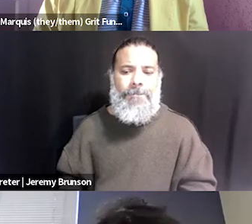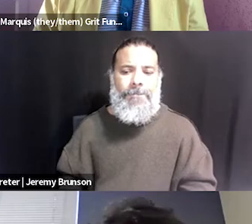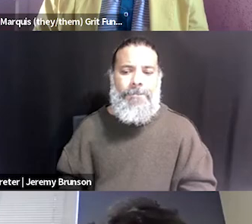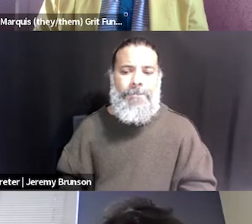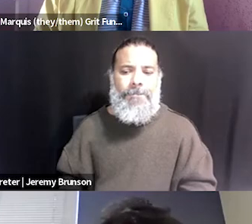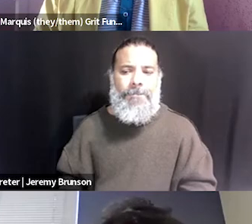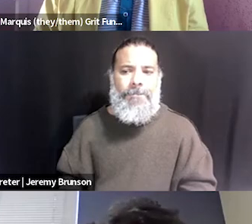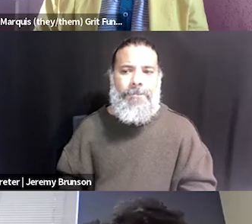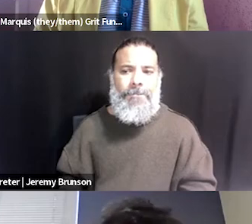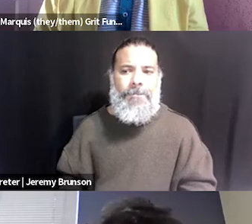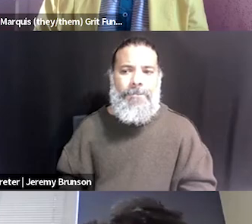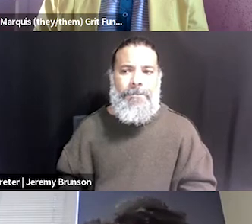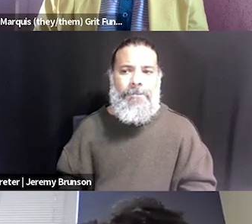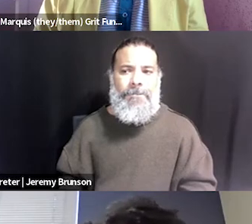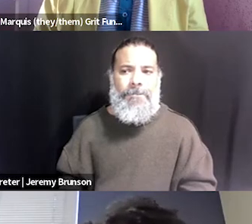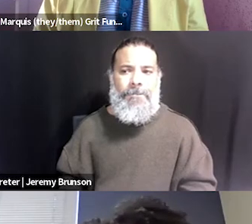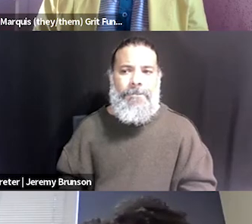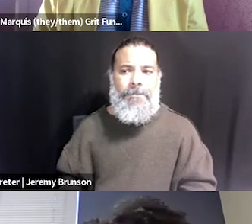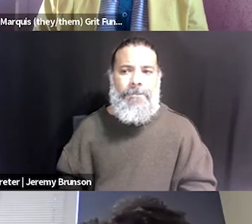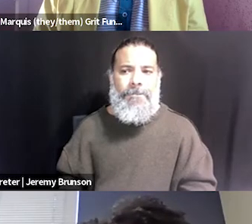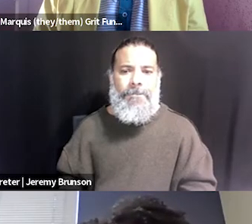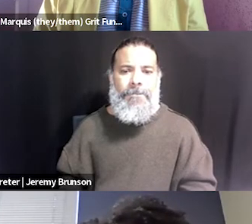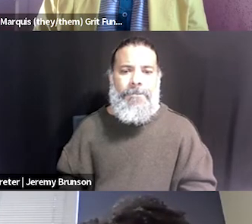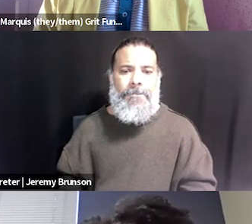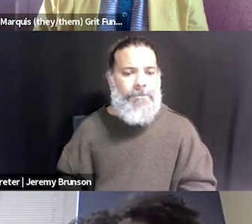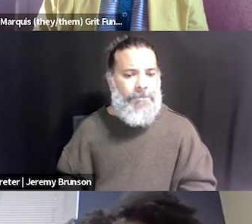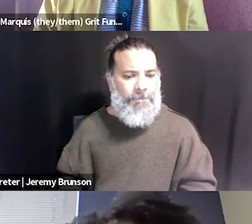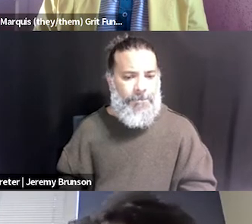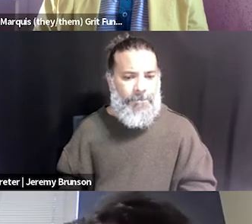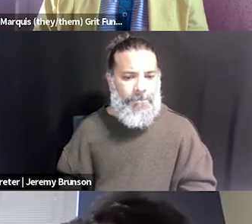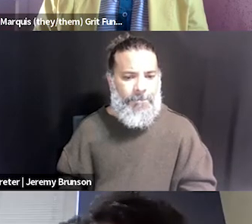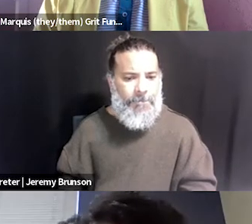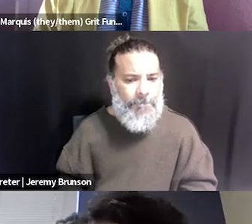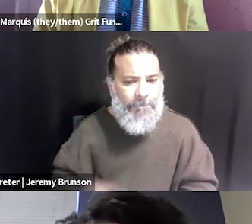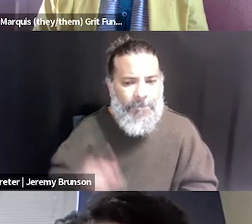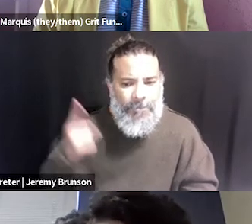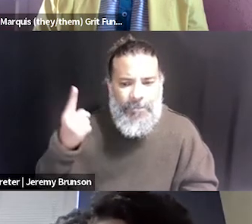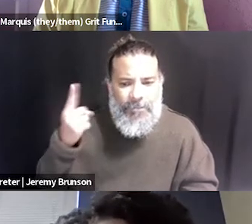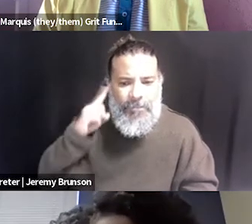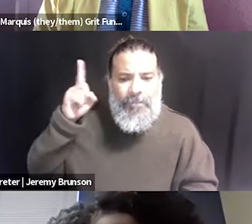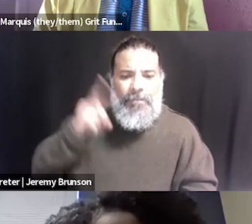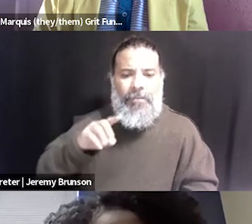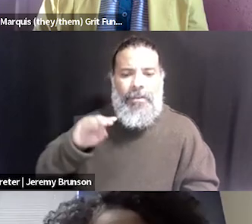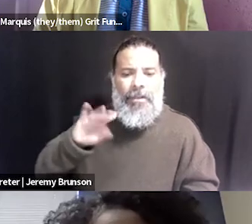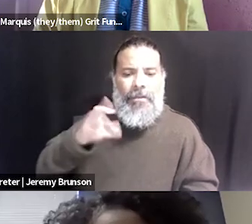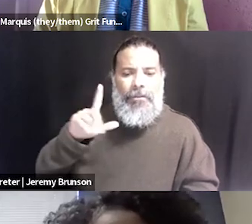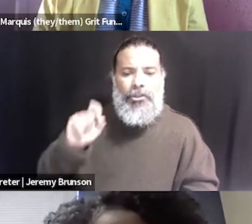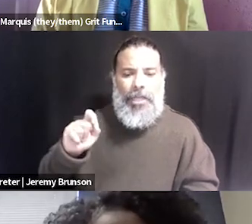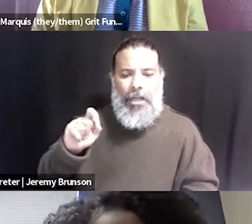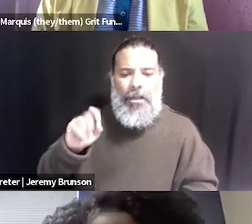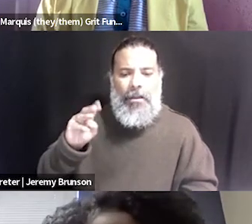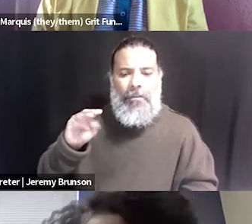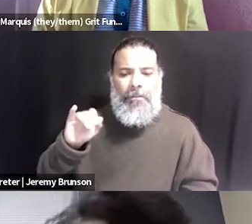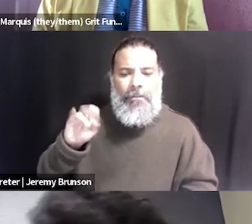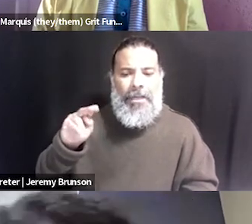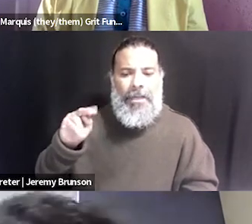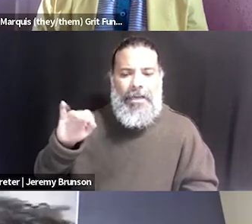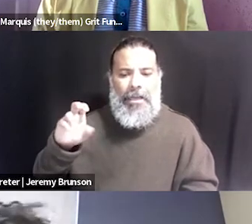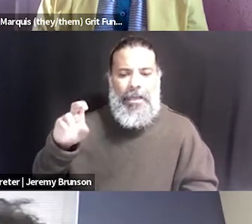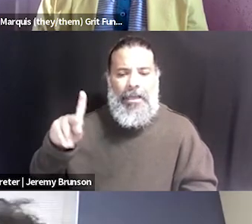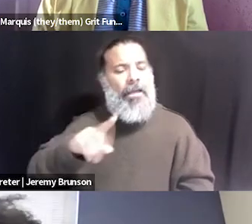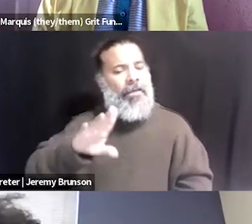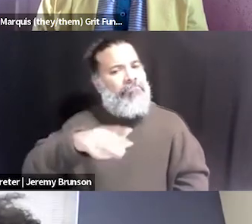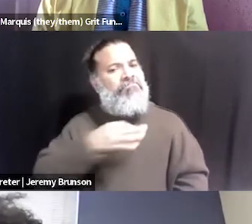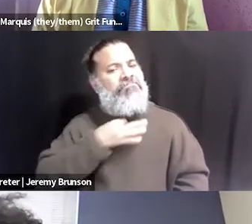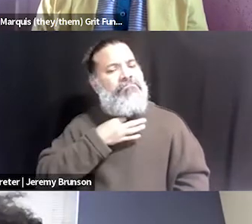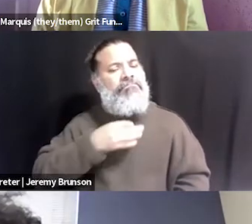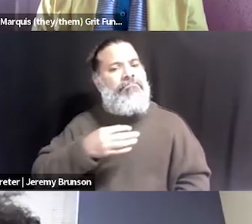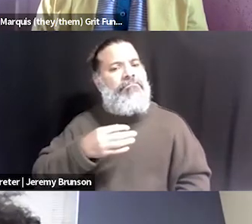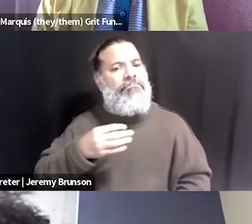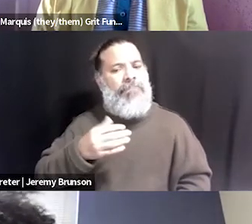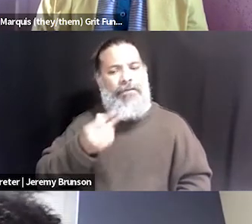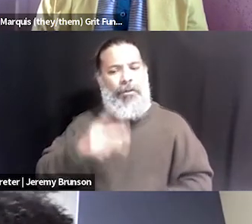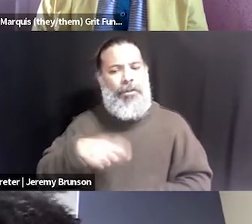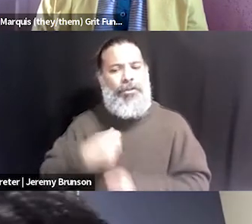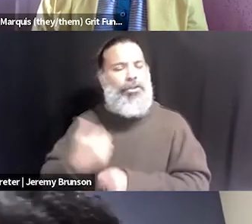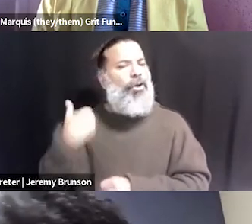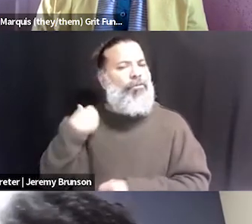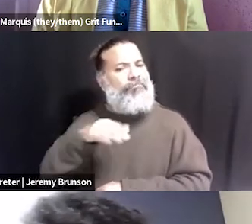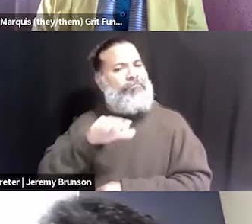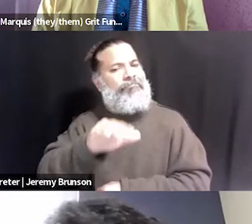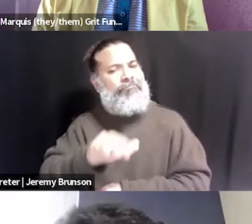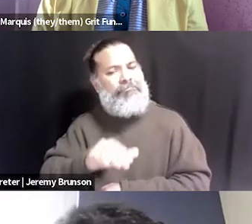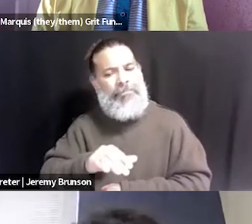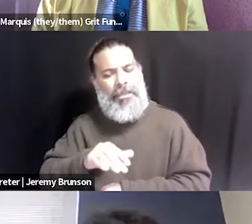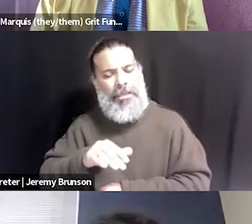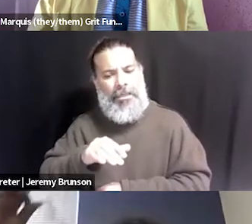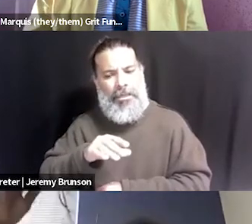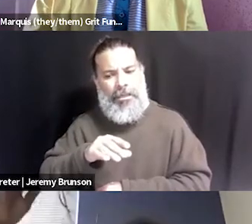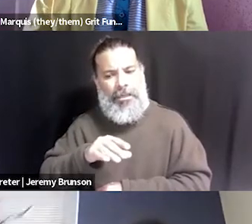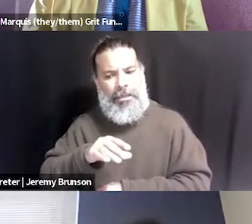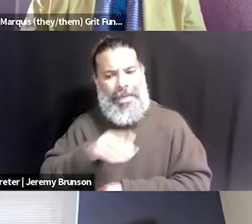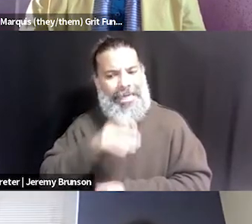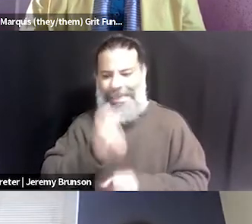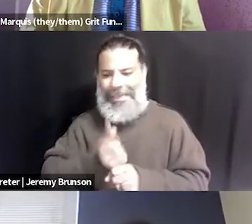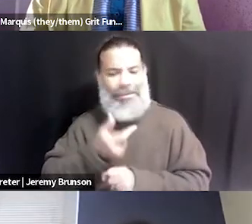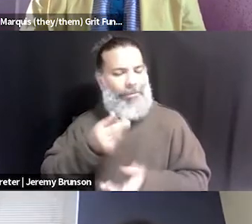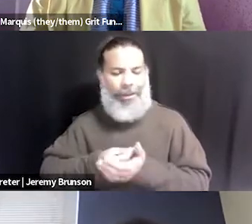I applied a couple years ago and found the post, I didn't get the grant but I had a post,